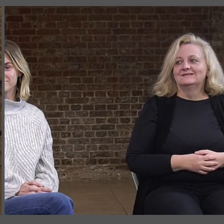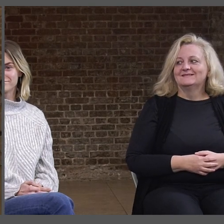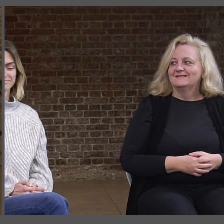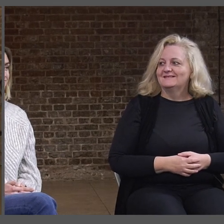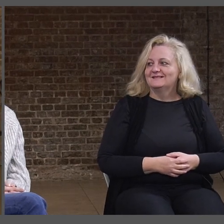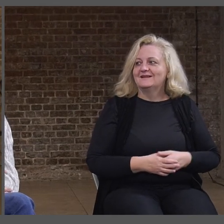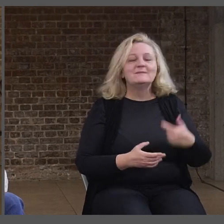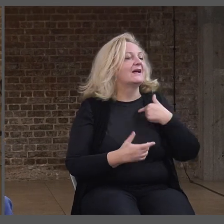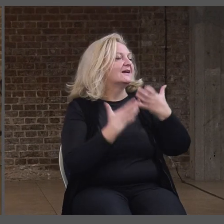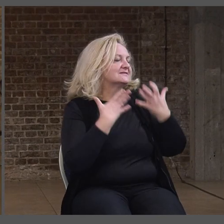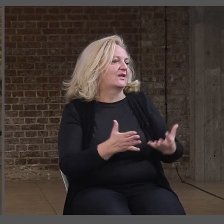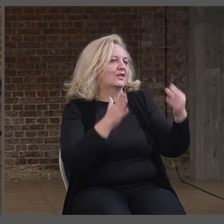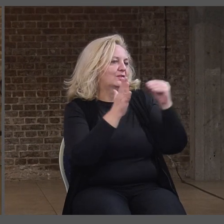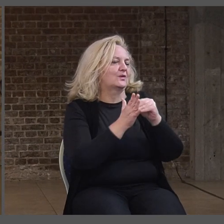[Alicja]: And also I would like to add,